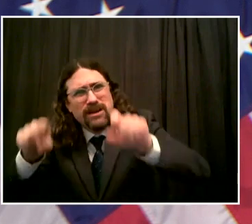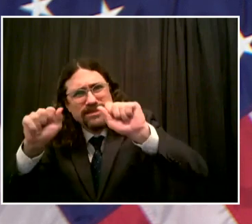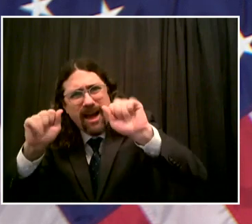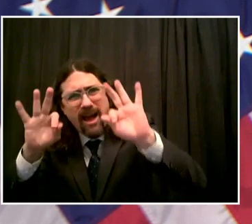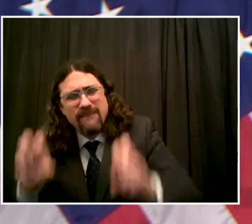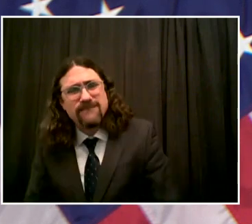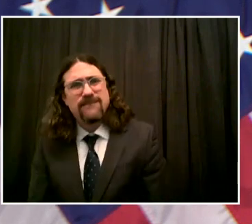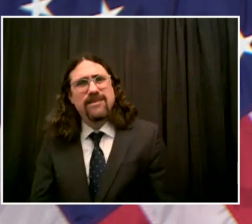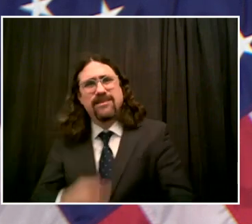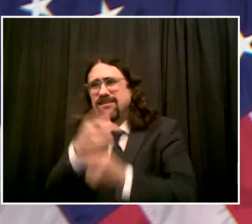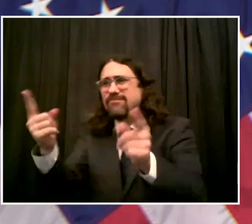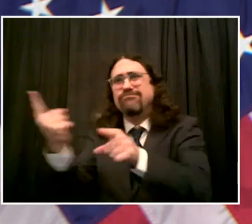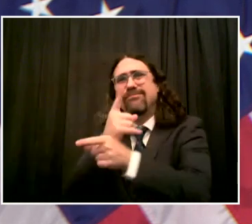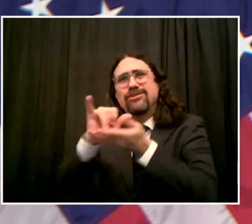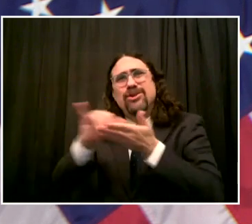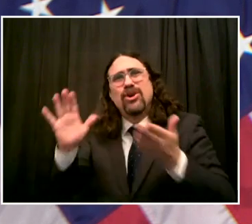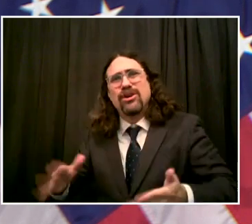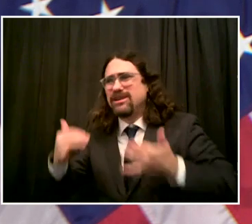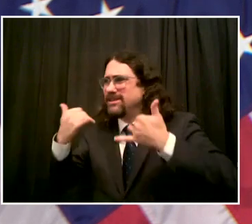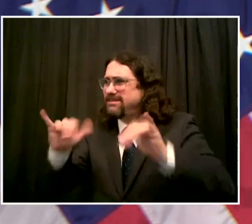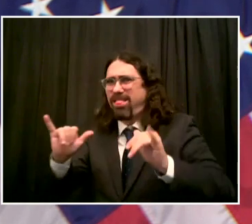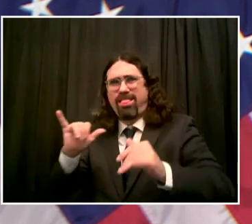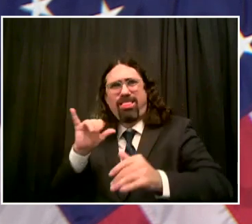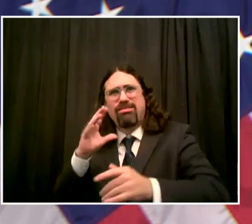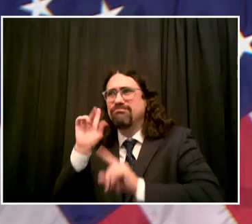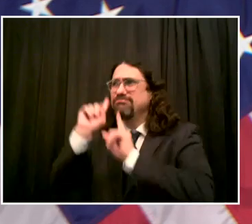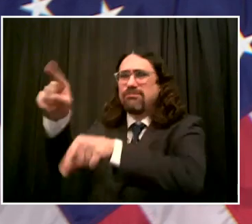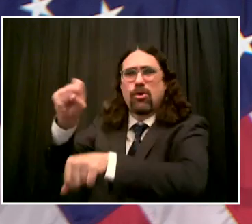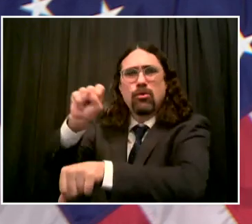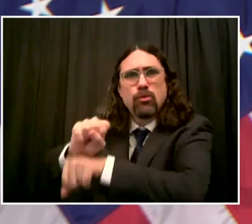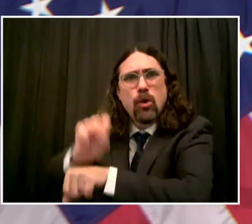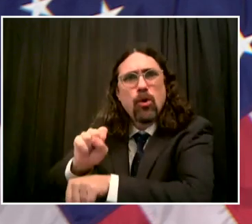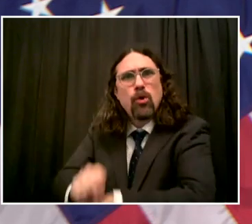I'M EASILY ANTICIPATING WHAT